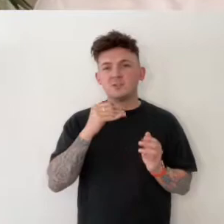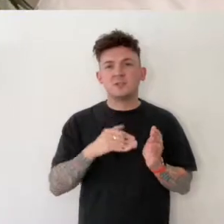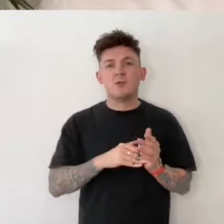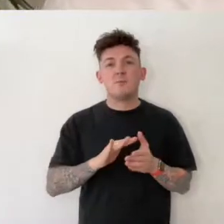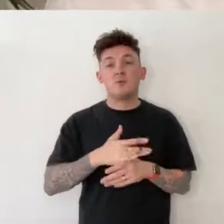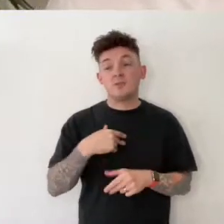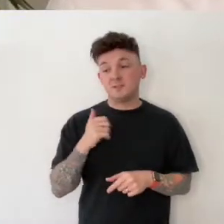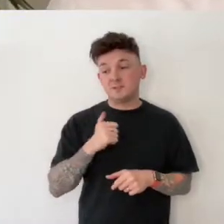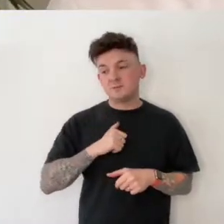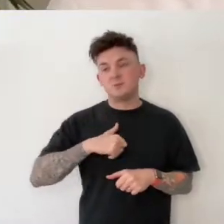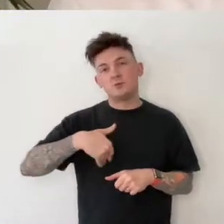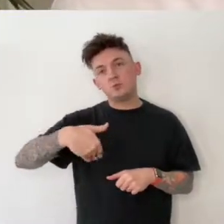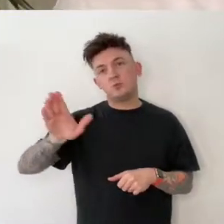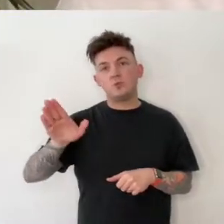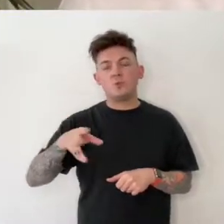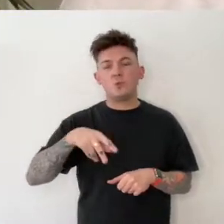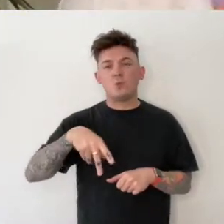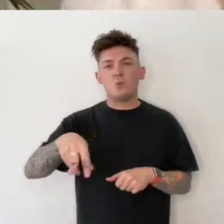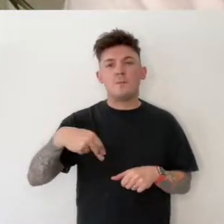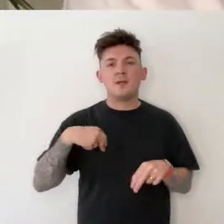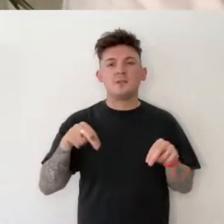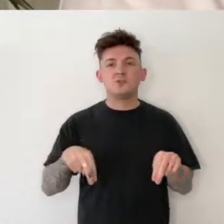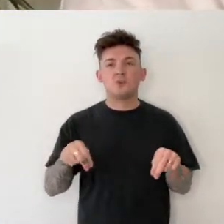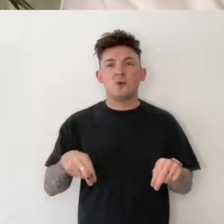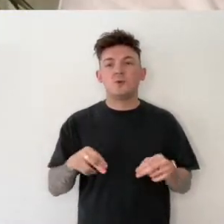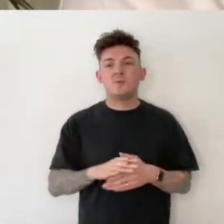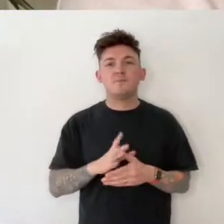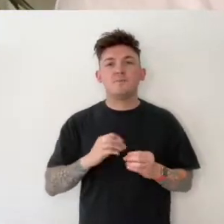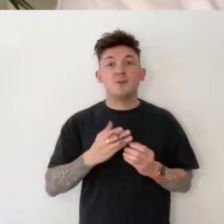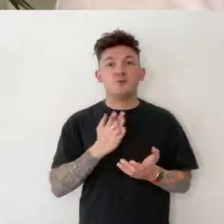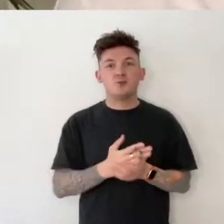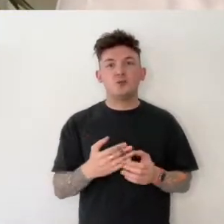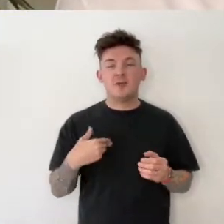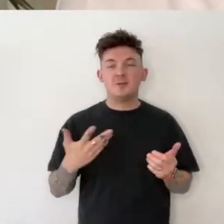out for a walk after speaking with you but i just want to make sure that i've layered